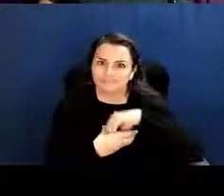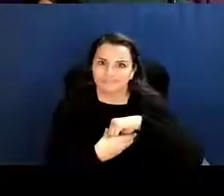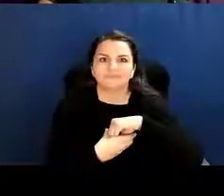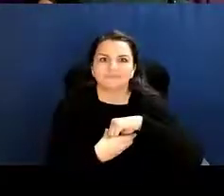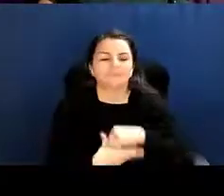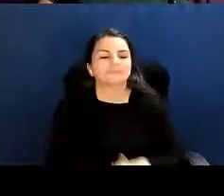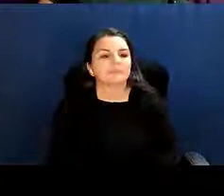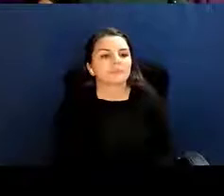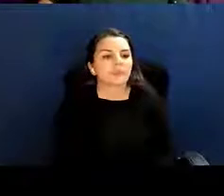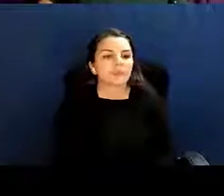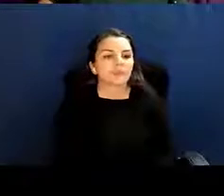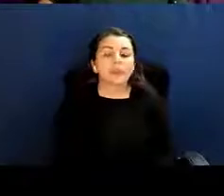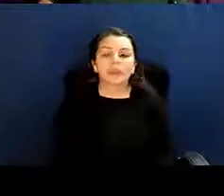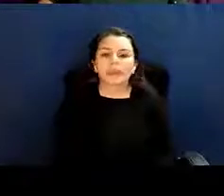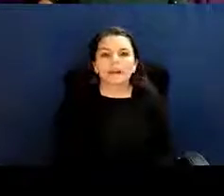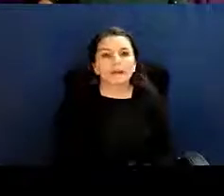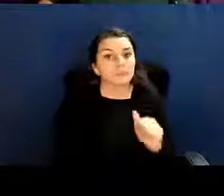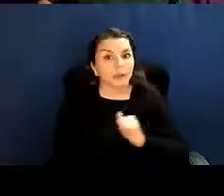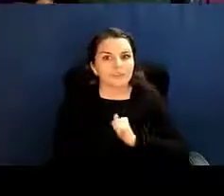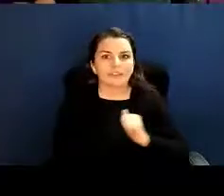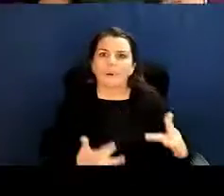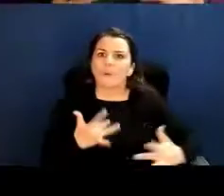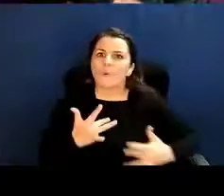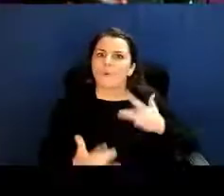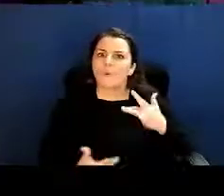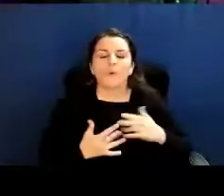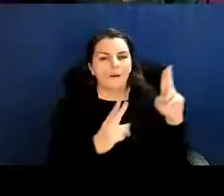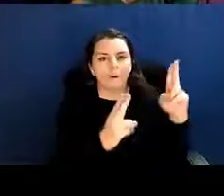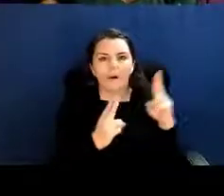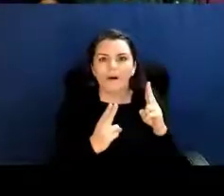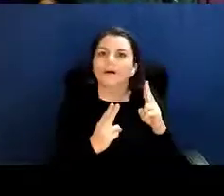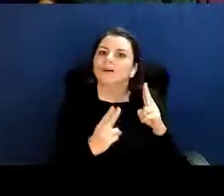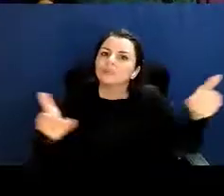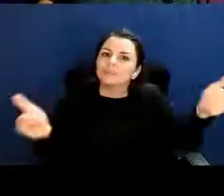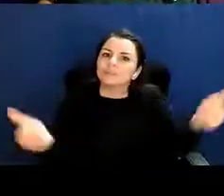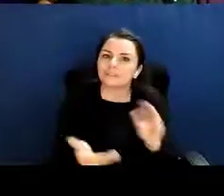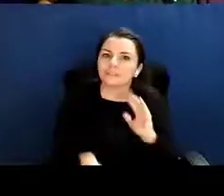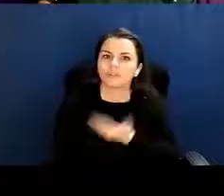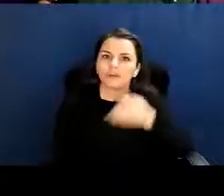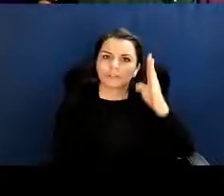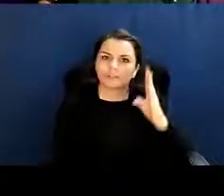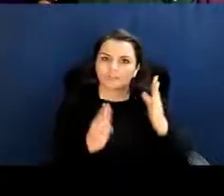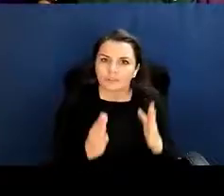I am excited to introduce our speaker, Dr. Lisa Chadwick.